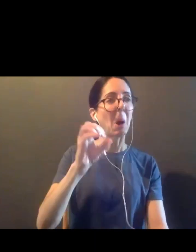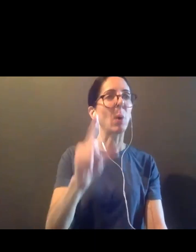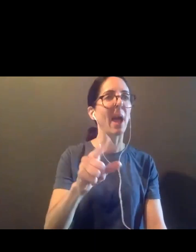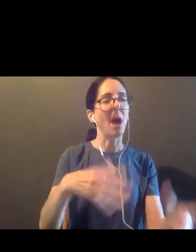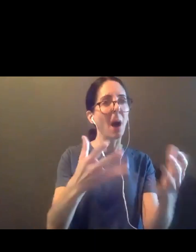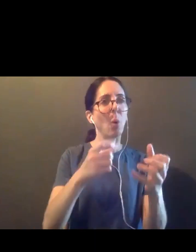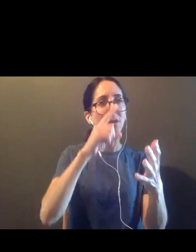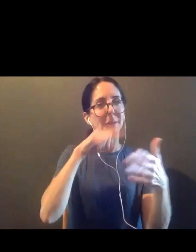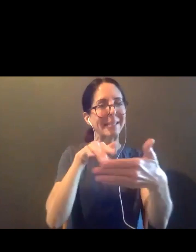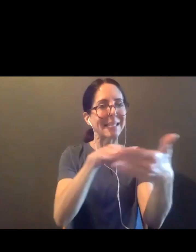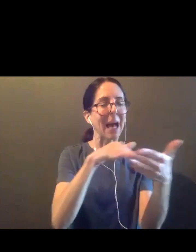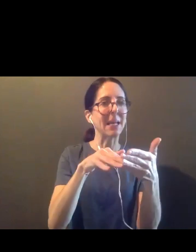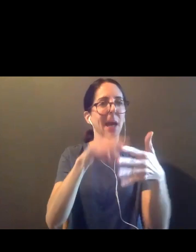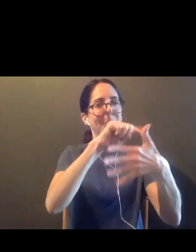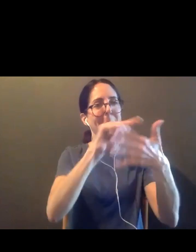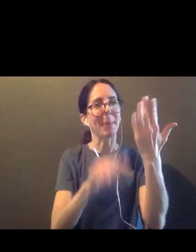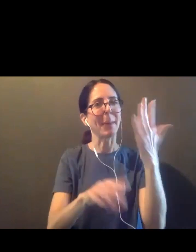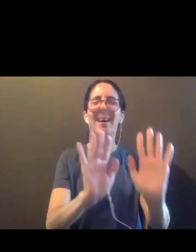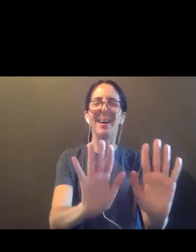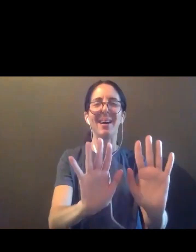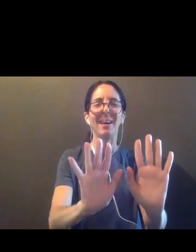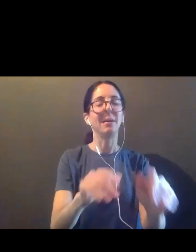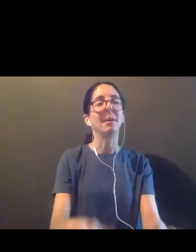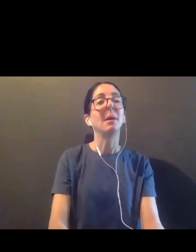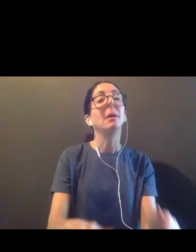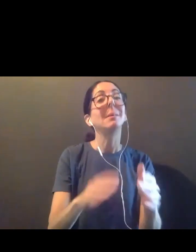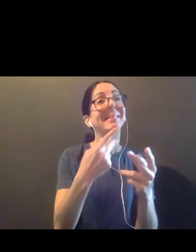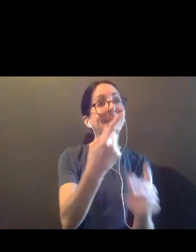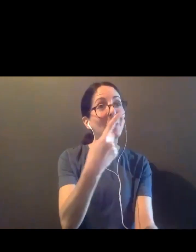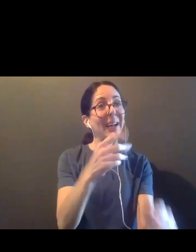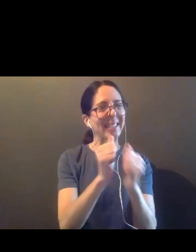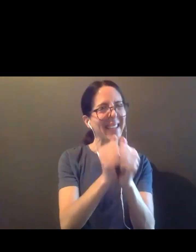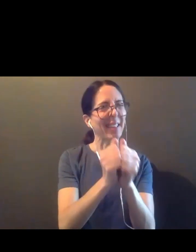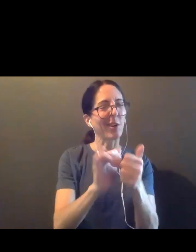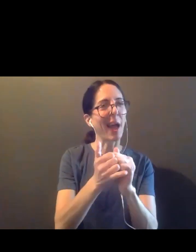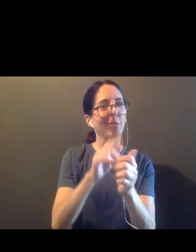It is how we collectively answer the research question. But let me take a step back.